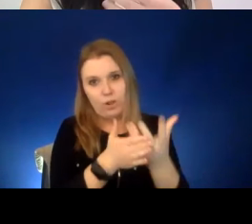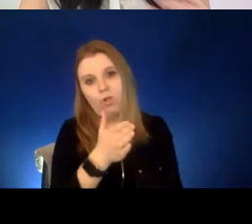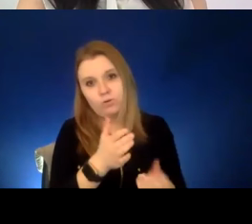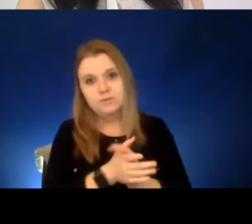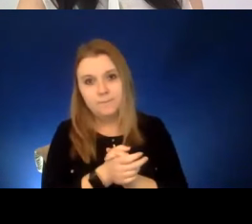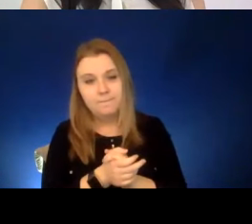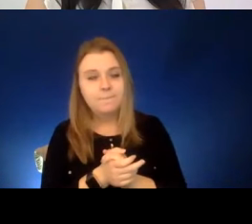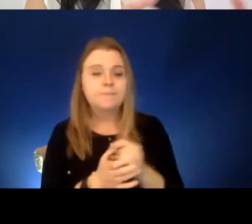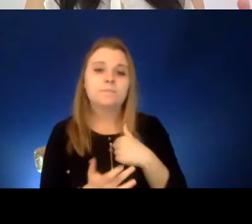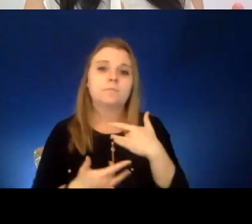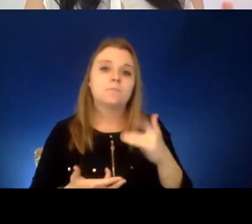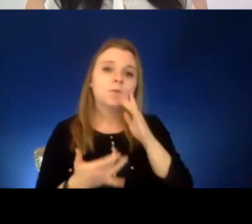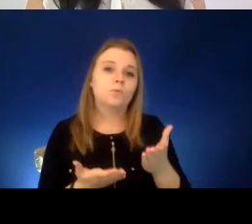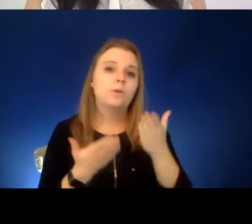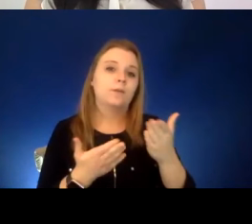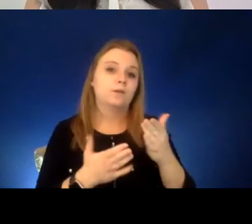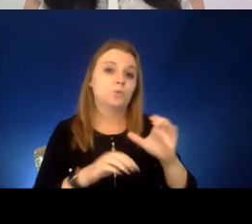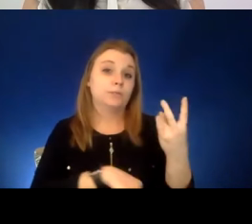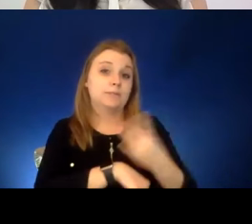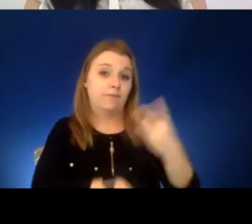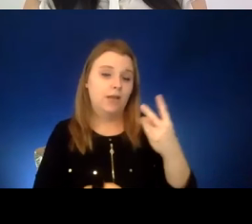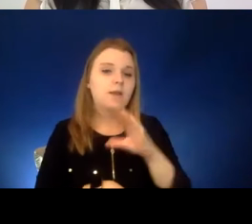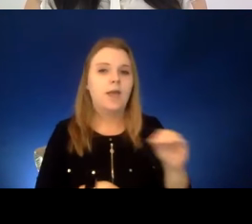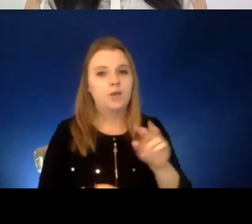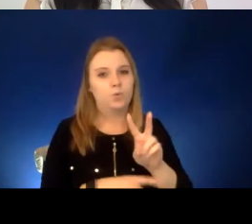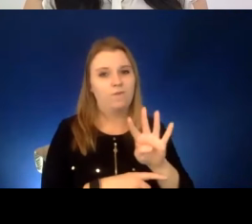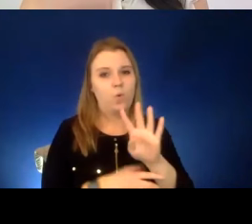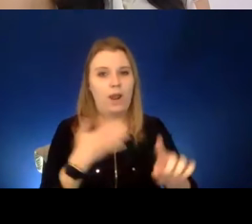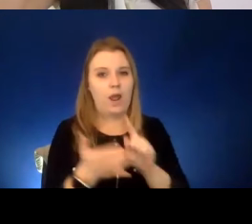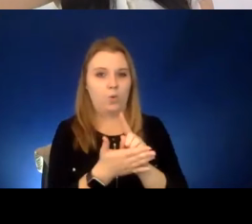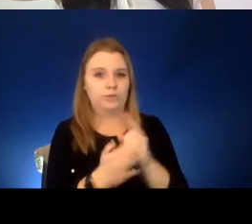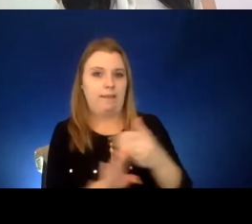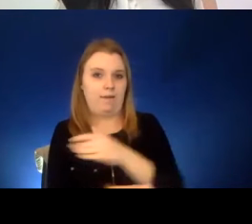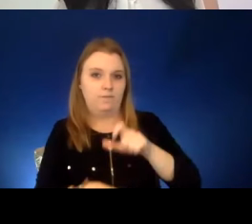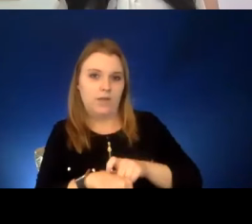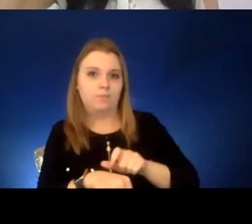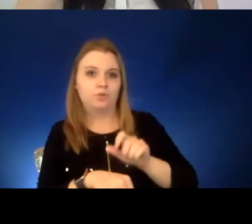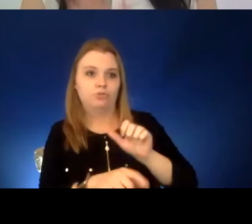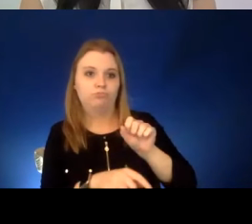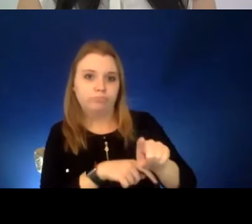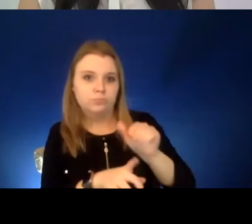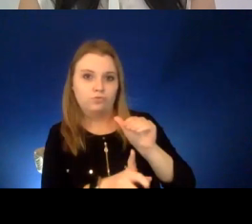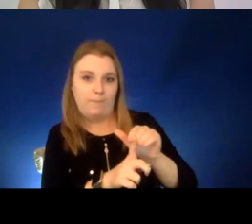I usually recommend doing seven days, and then 24 hours ahead of time. So more adaptations.